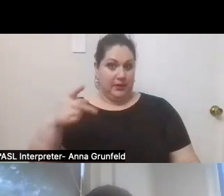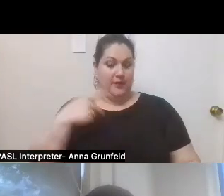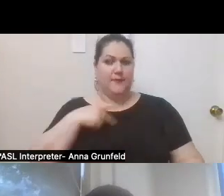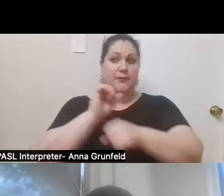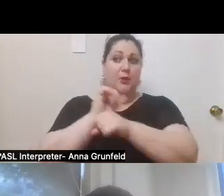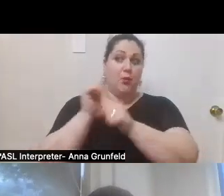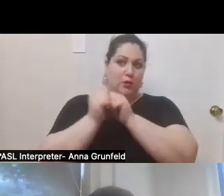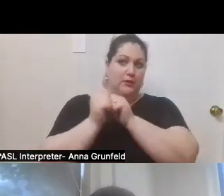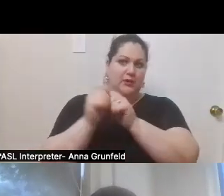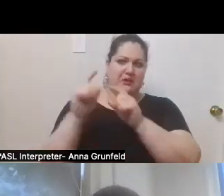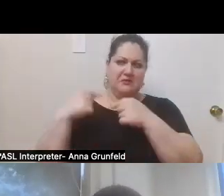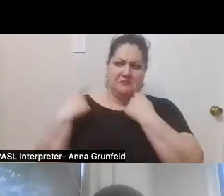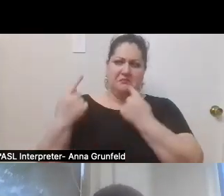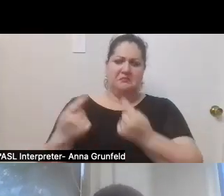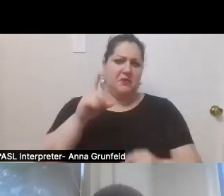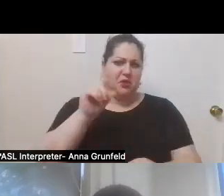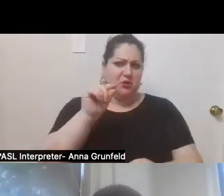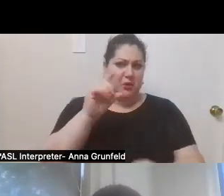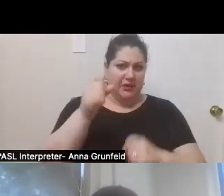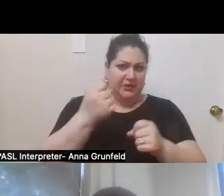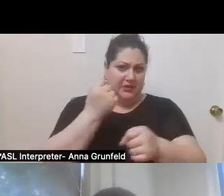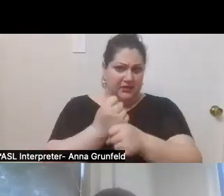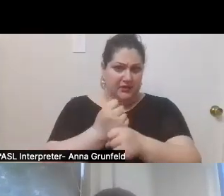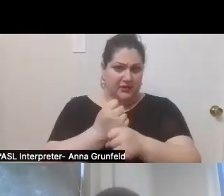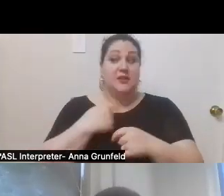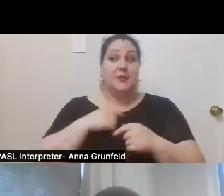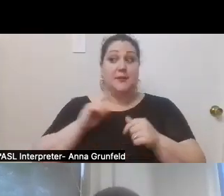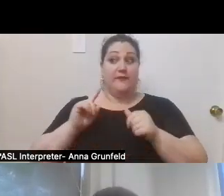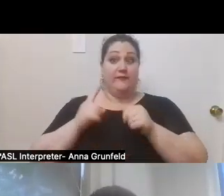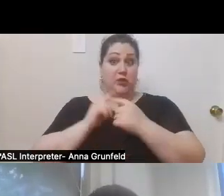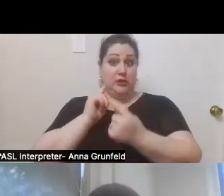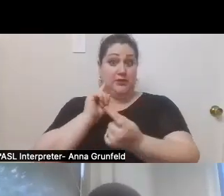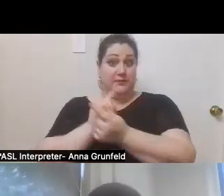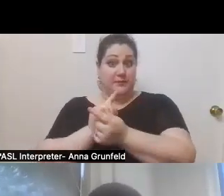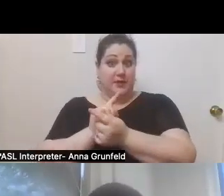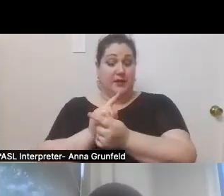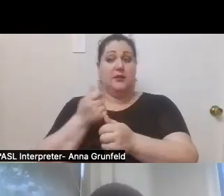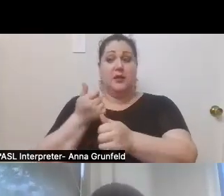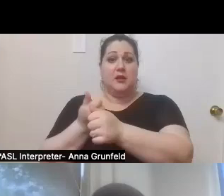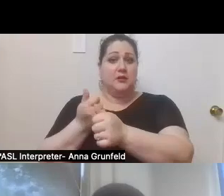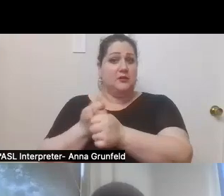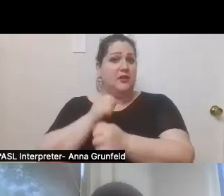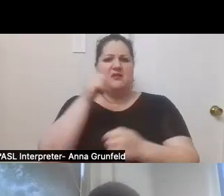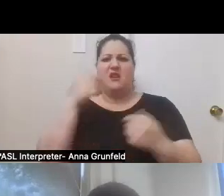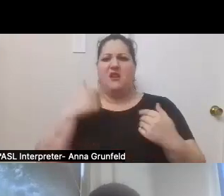he was one who did not have much confidence and he was struggling.